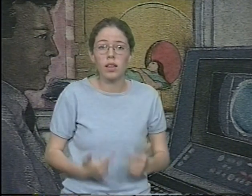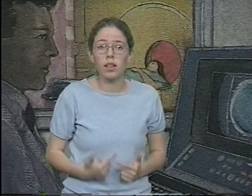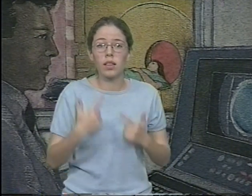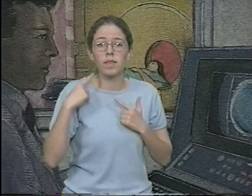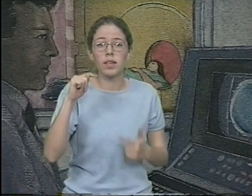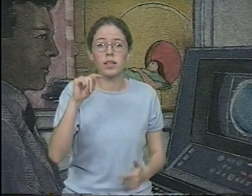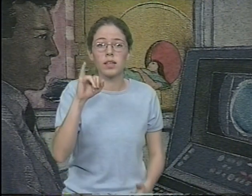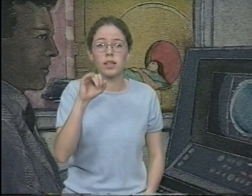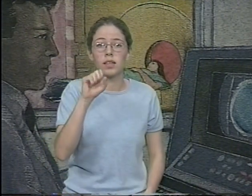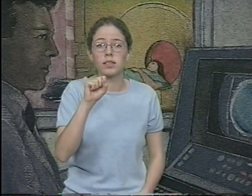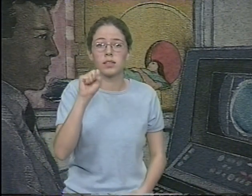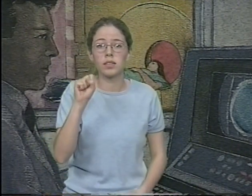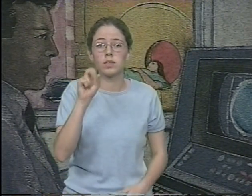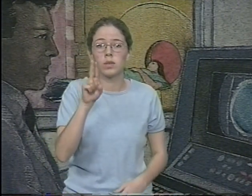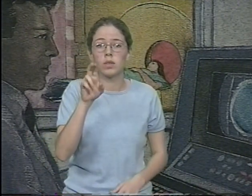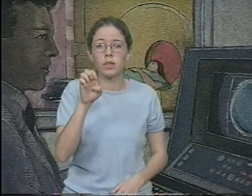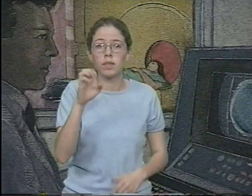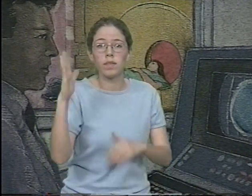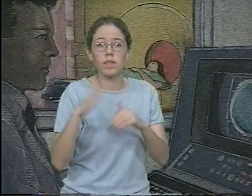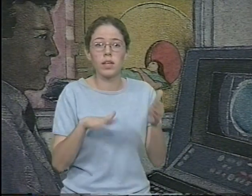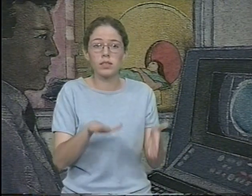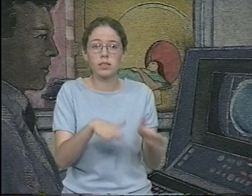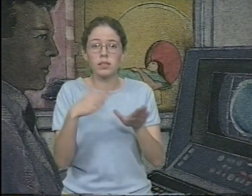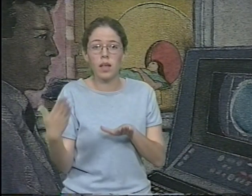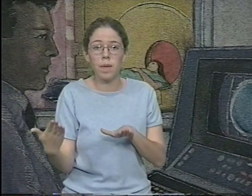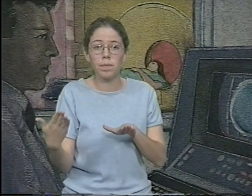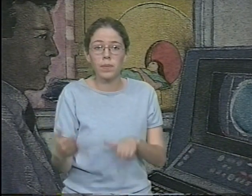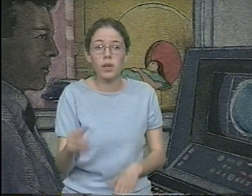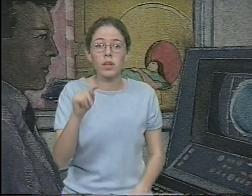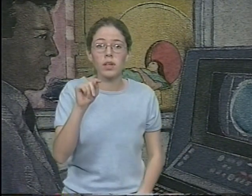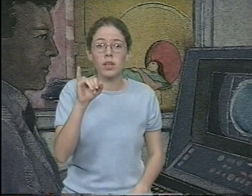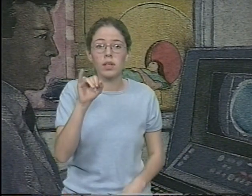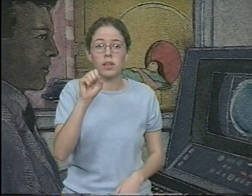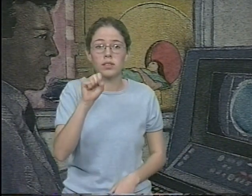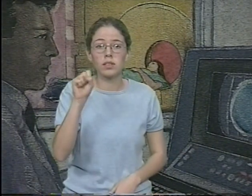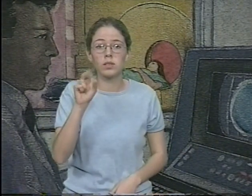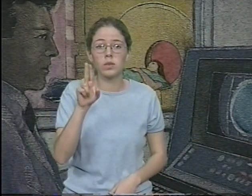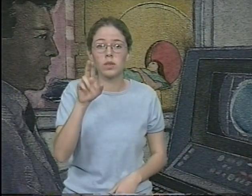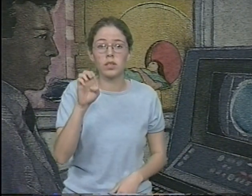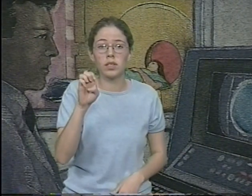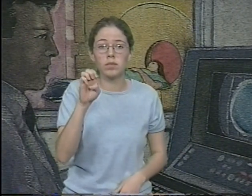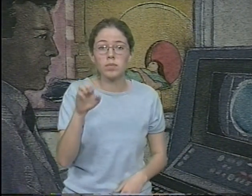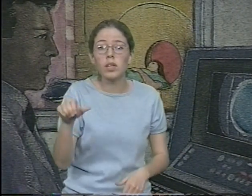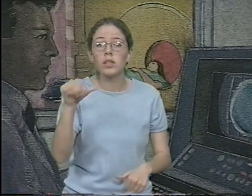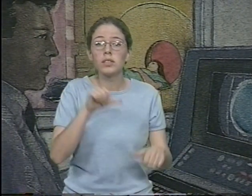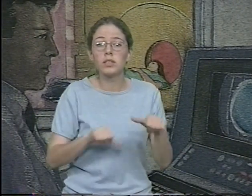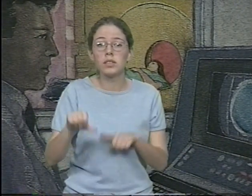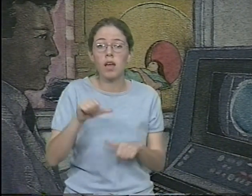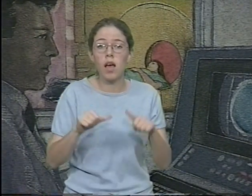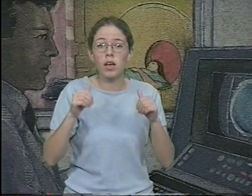Because it will study living tissue rather than slides from dead specimens, scientists